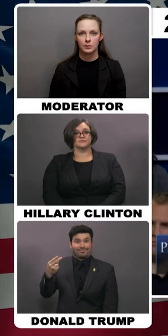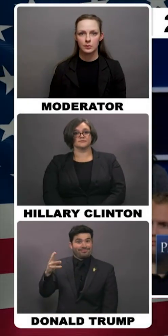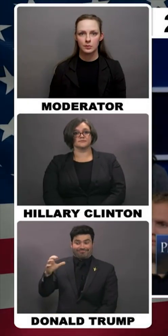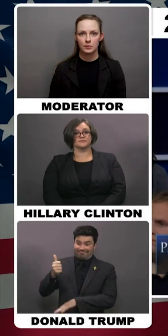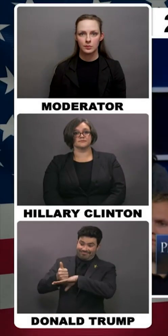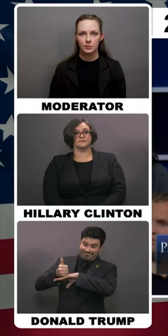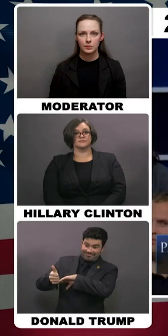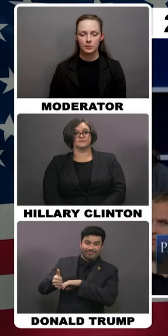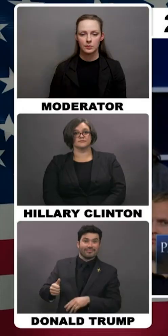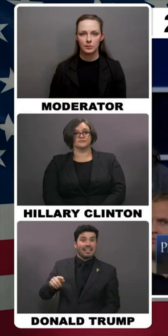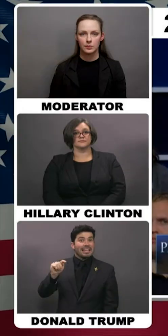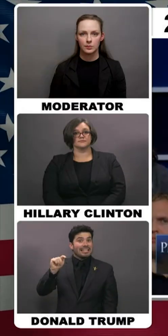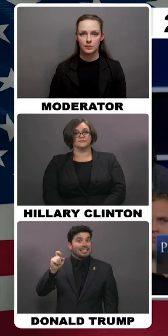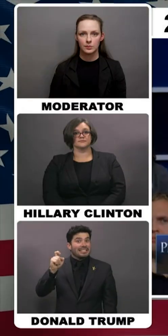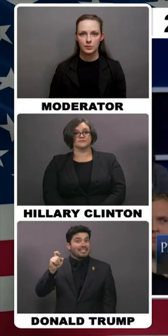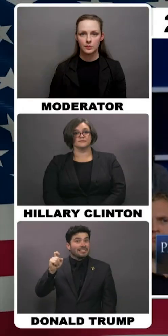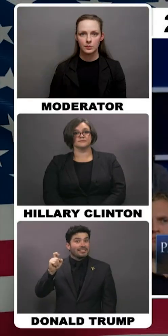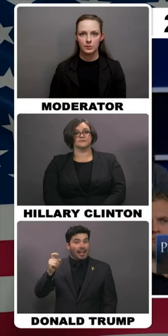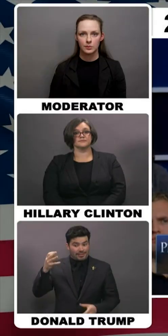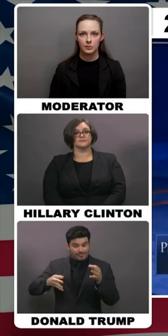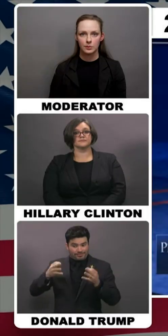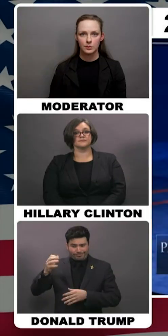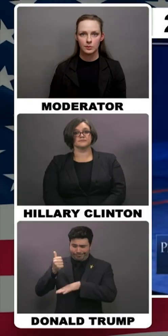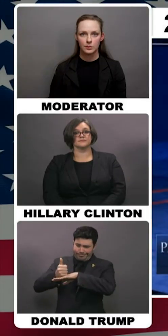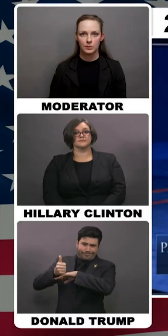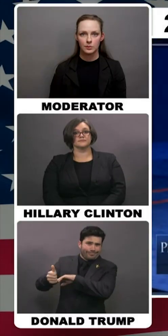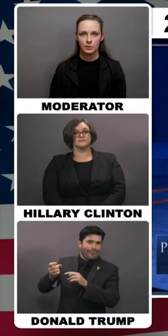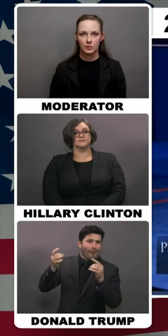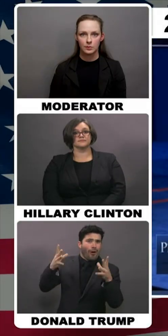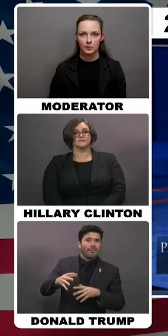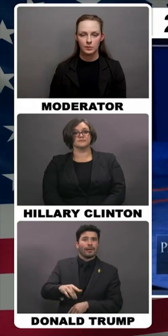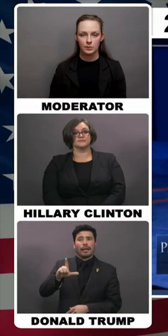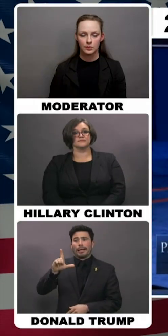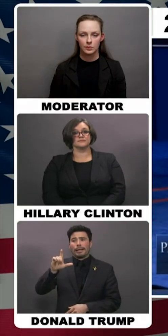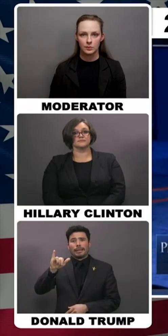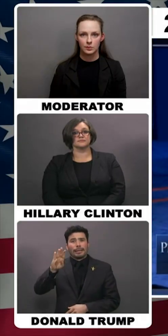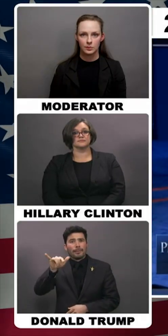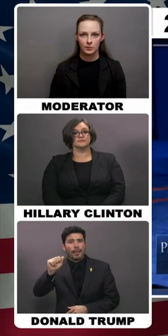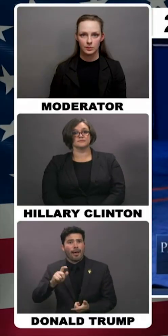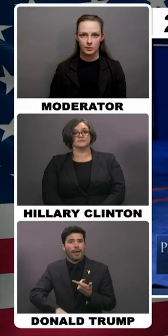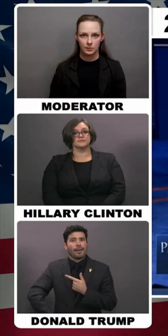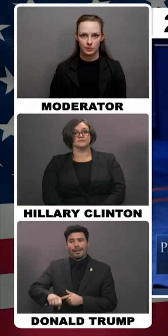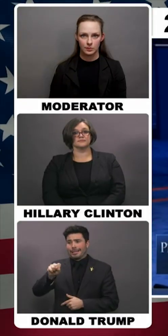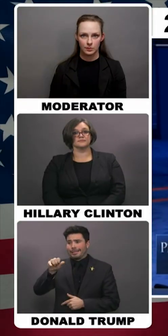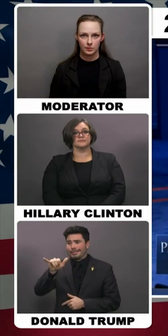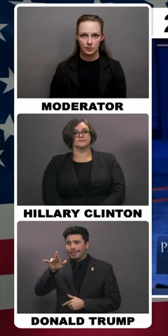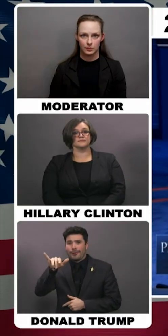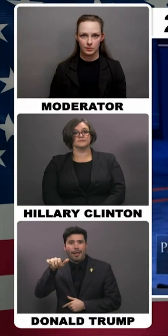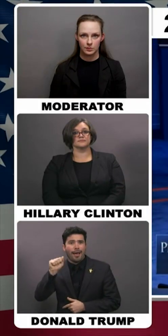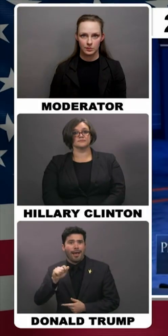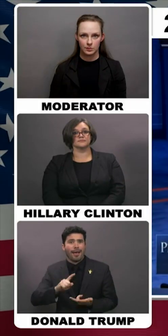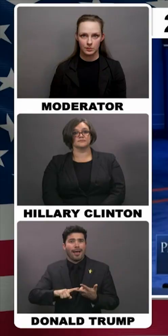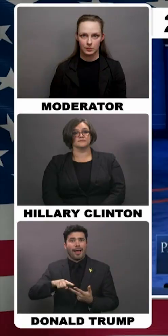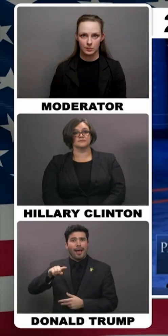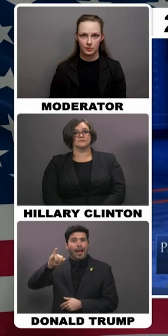she's made bad judgements on Libya, on Syria, on Iraq. I mean her and Obama, whether you like it